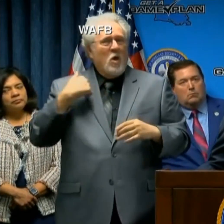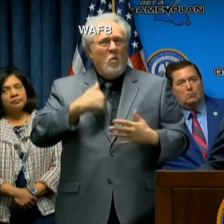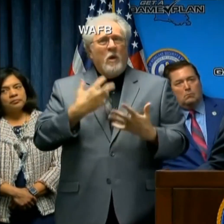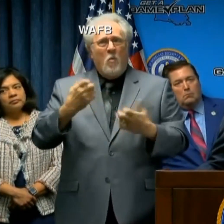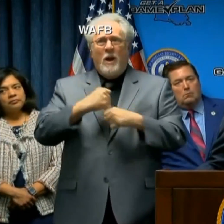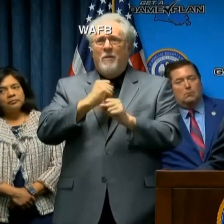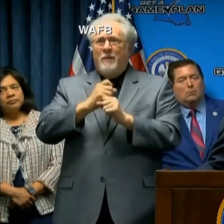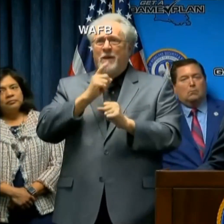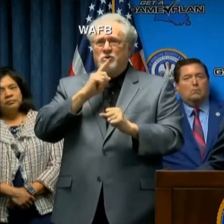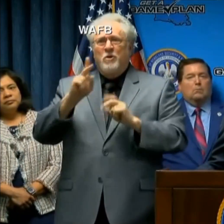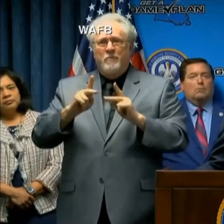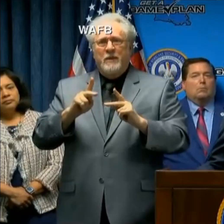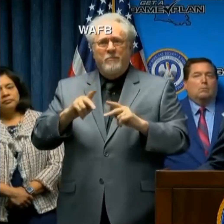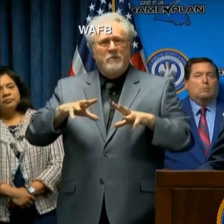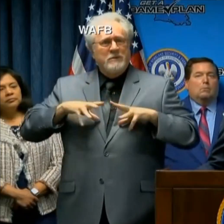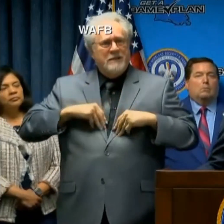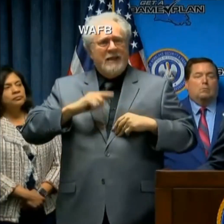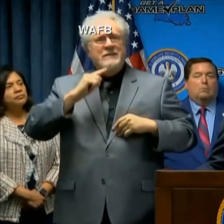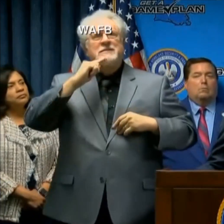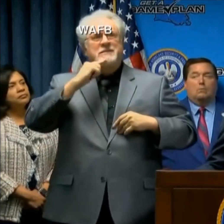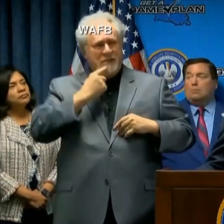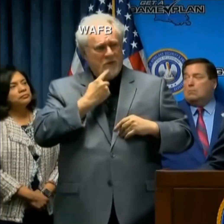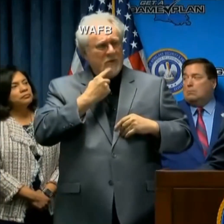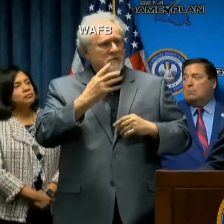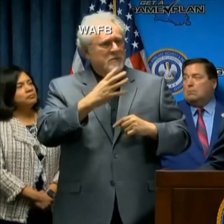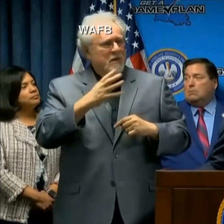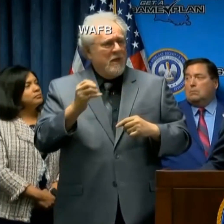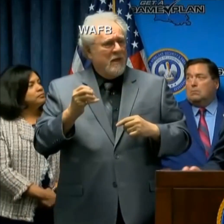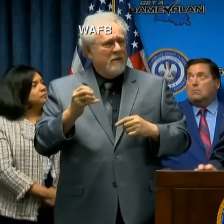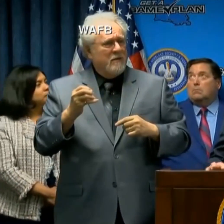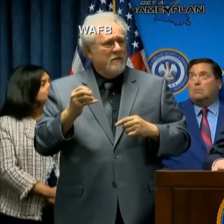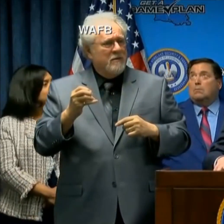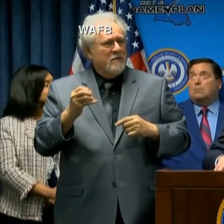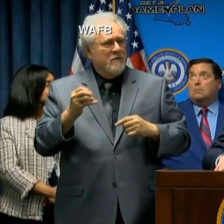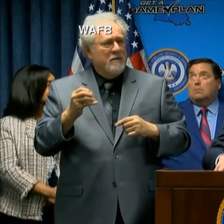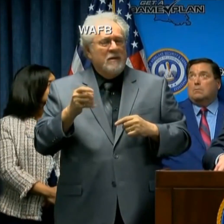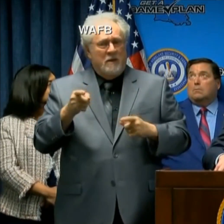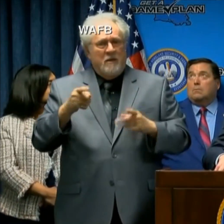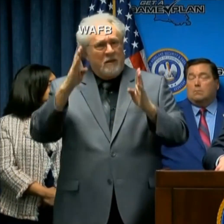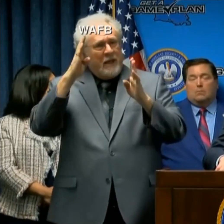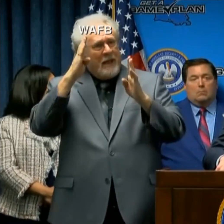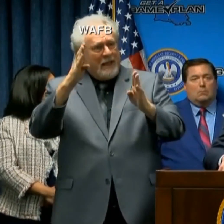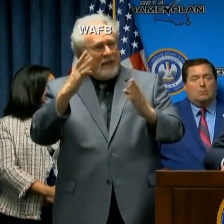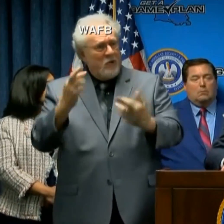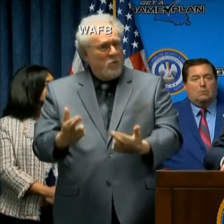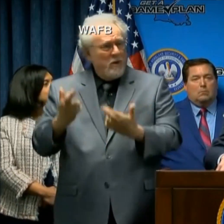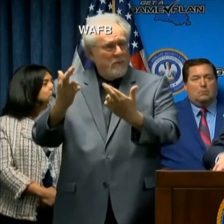people take this seriously and that that they he the recommended precautions that